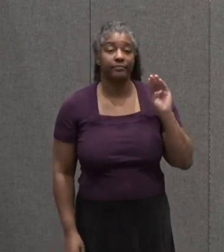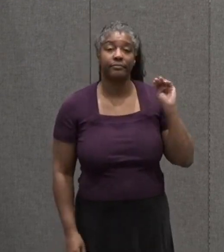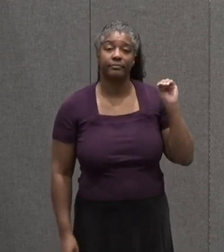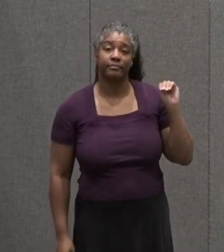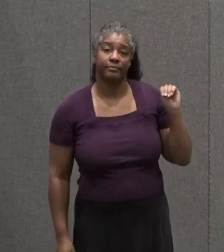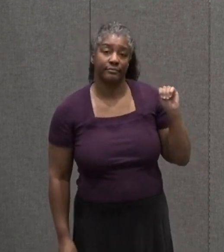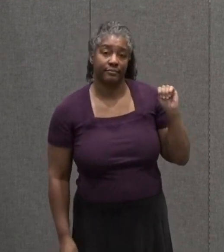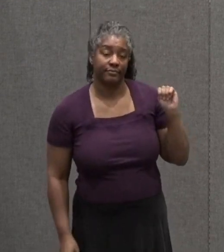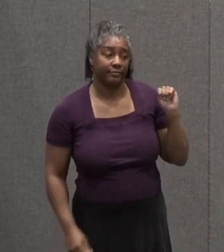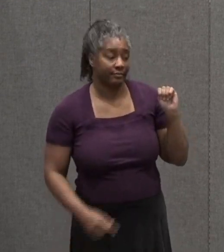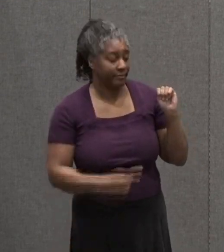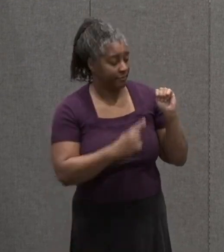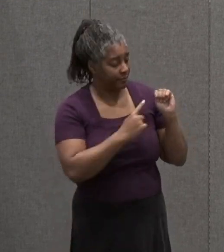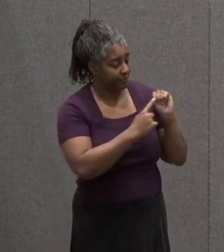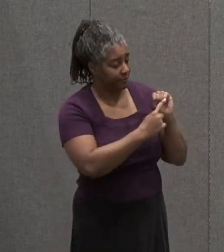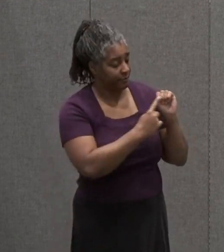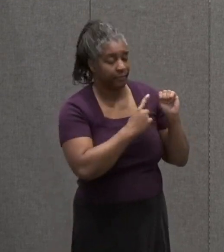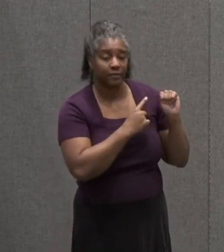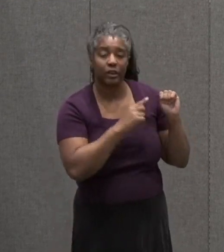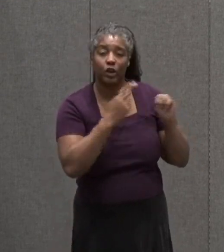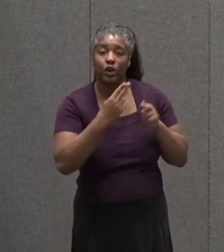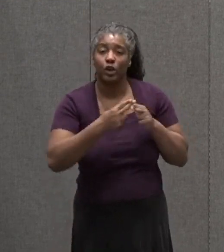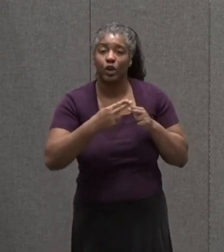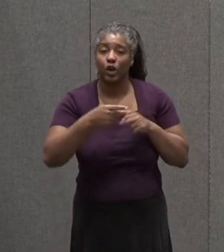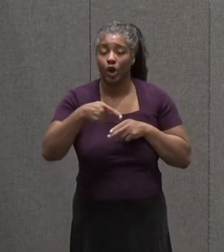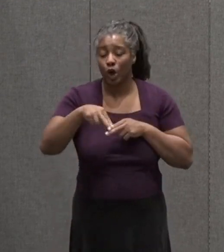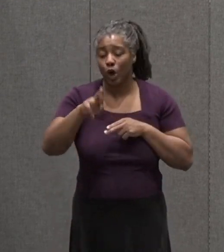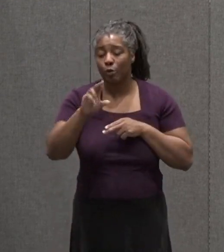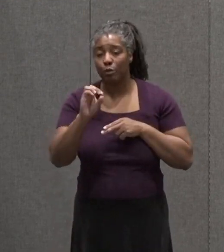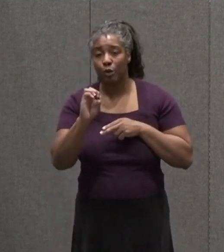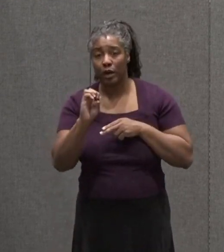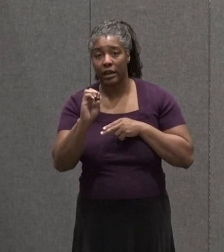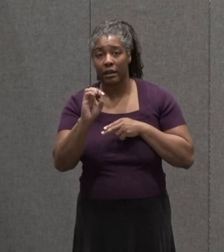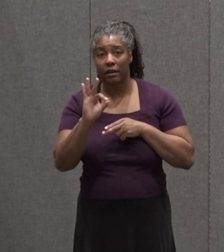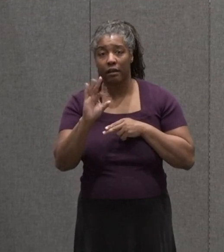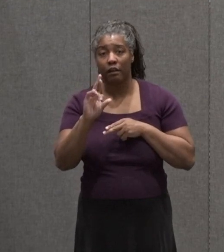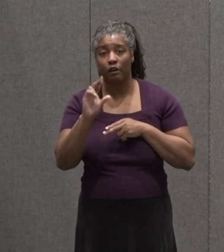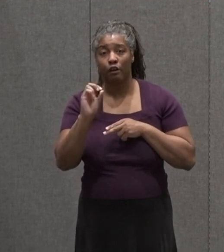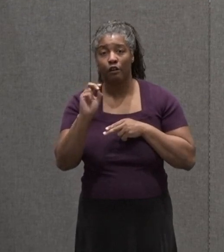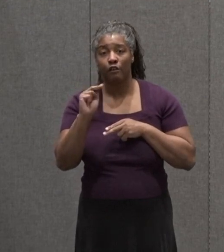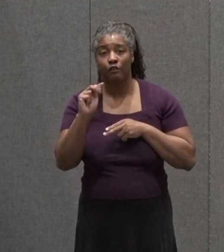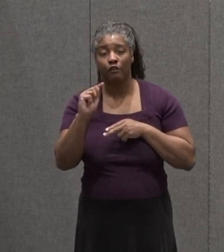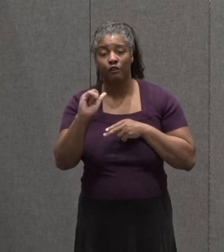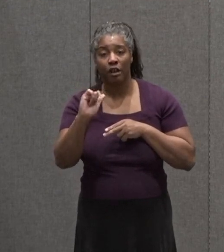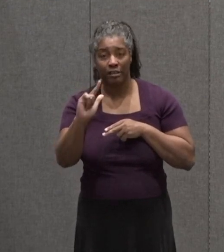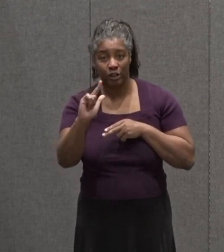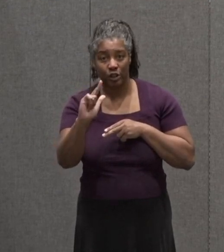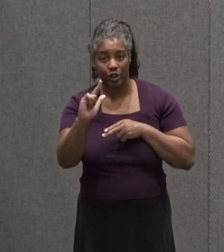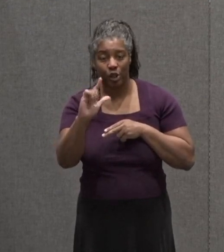is called our prefrontal cortex. We call it the smart part of the brain. You know why?